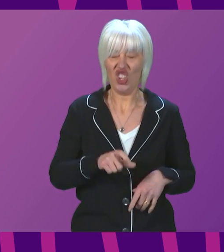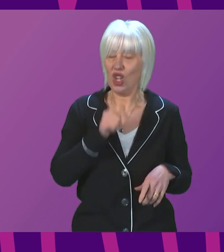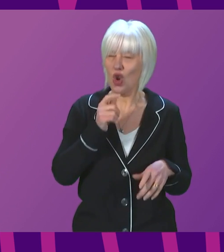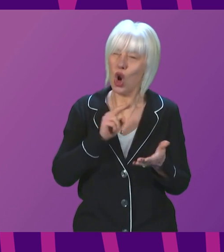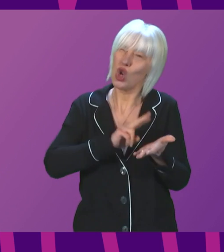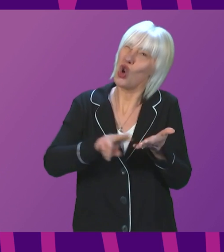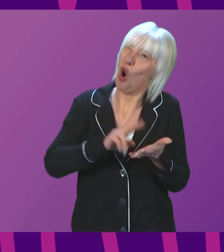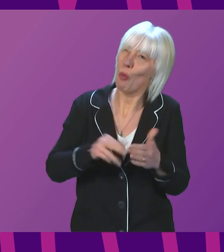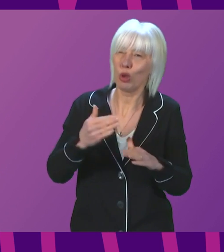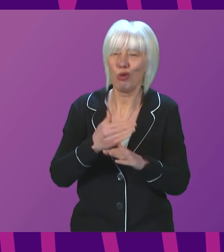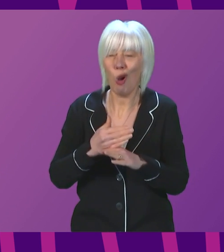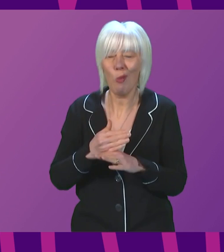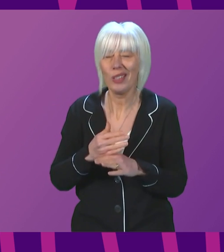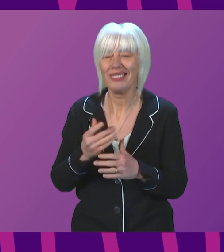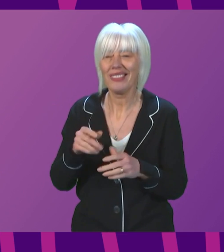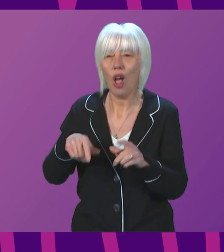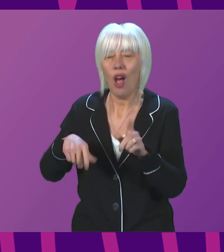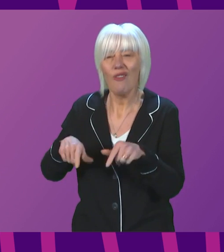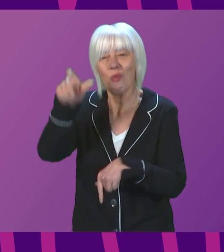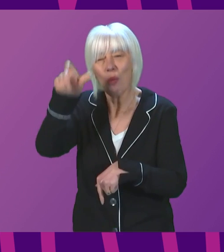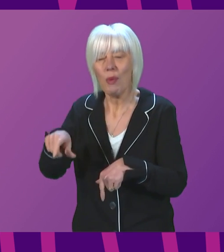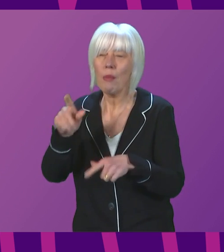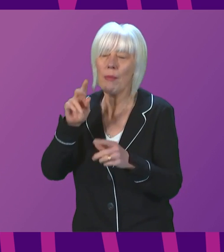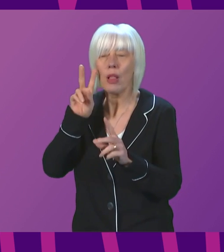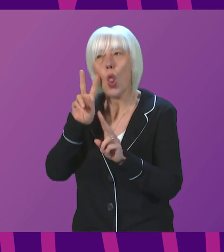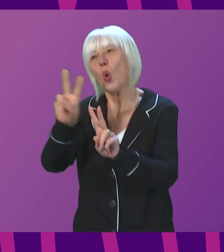People look up to footballers—that is perhaps not always true of politicians—and there